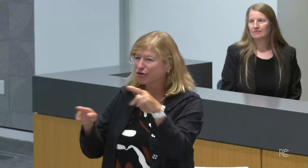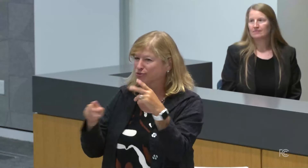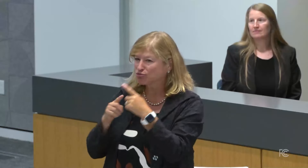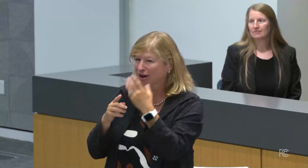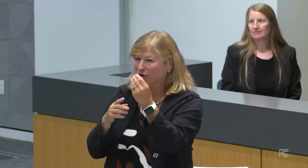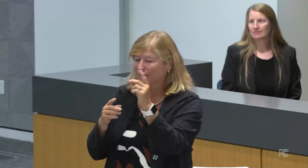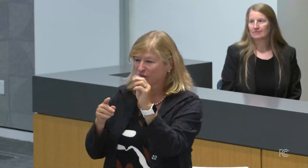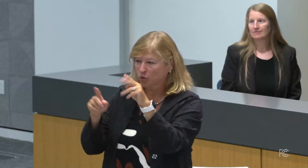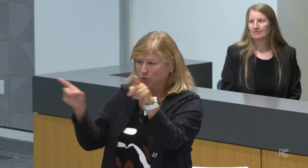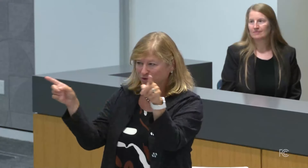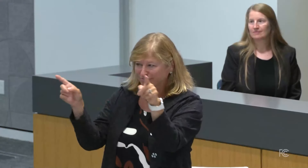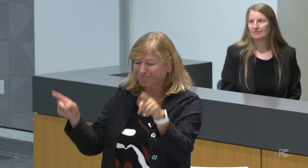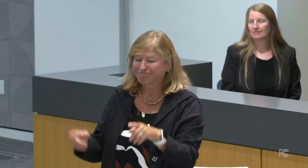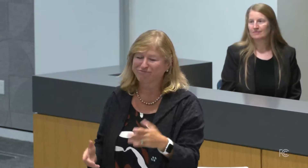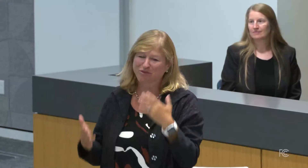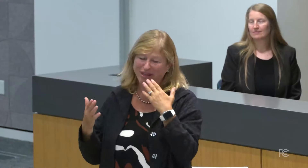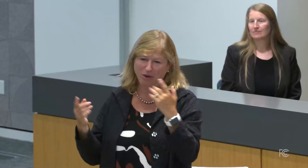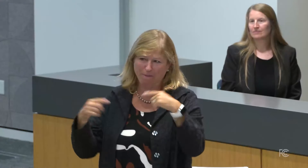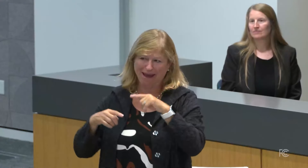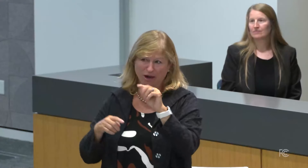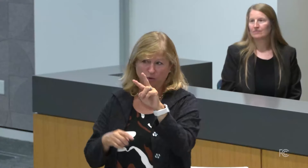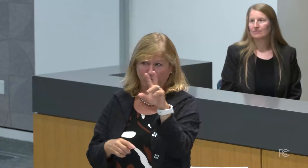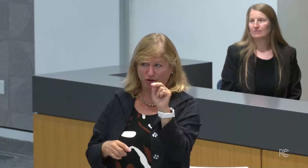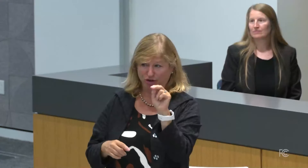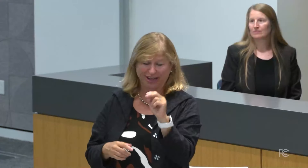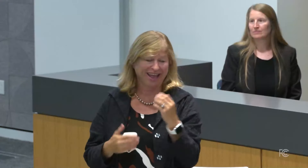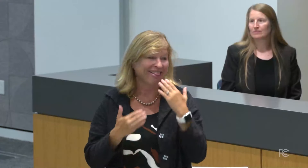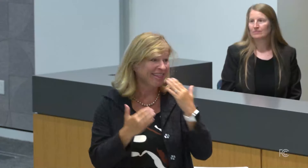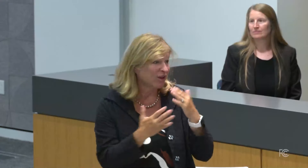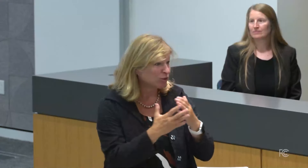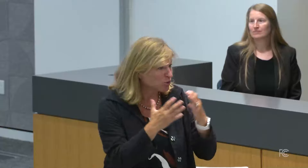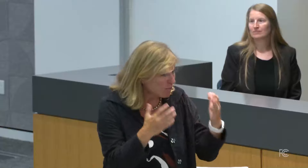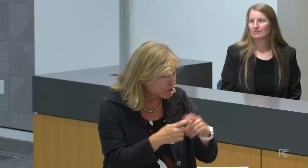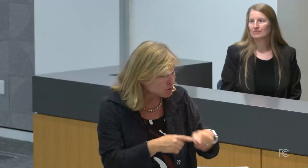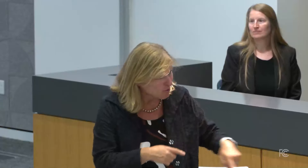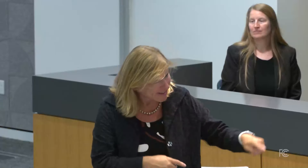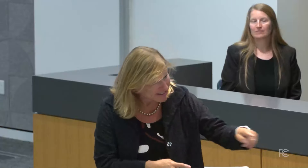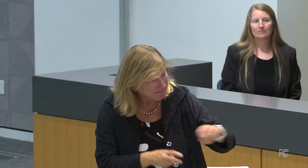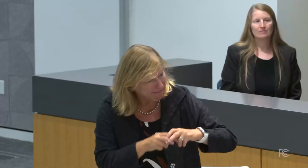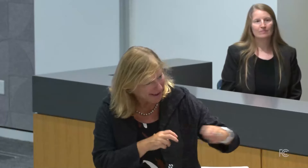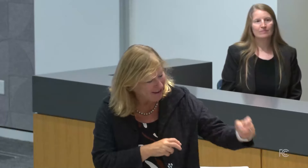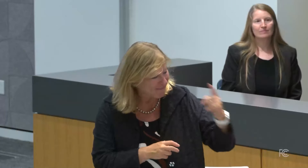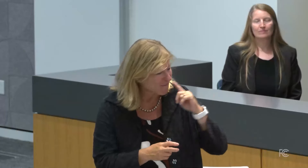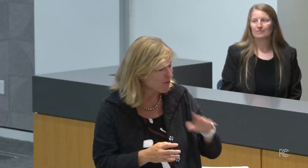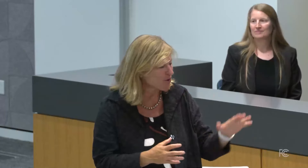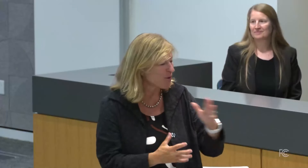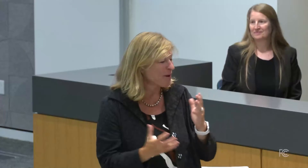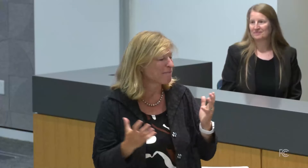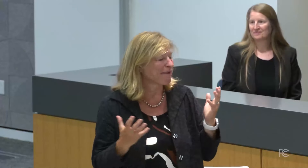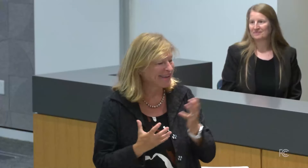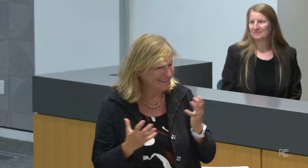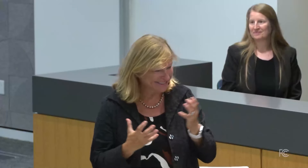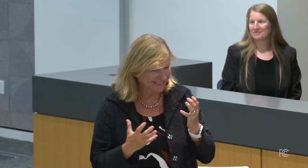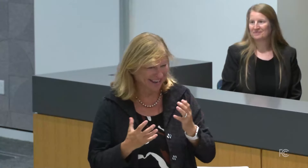PANEL. TO KEEP THINGS TO SCHEDULE. AND THE NEXT PANEL WILL BE MEETING IN 5 MINUTES SO YOU HAVE 5 MINUTES TO GET UP,